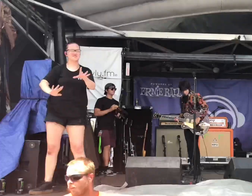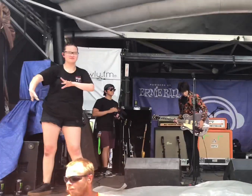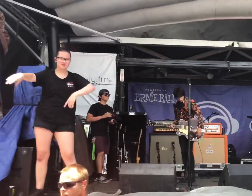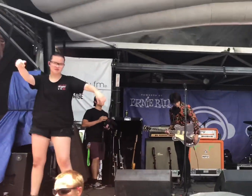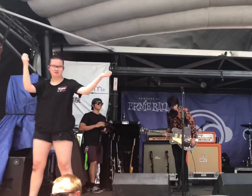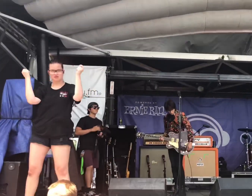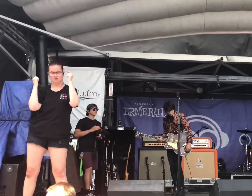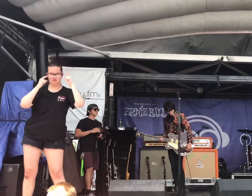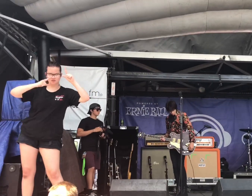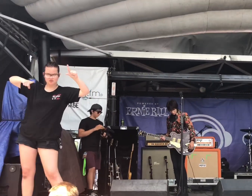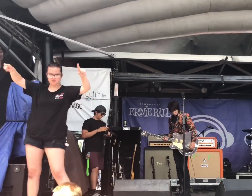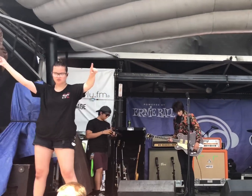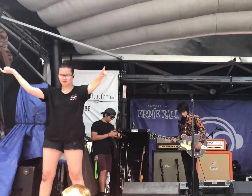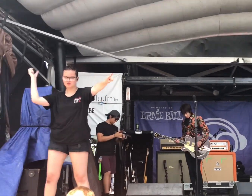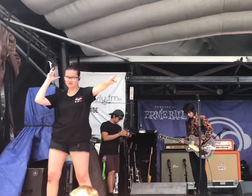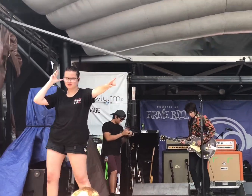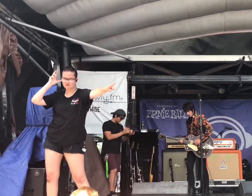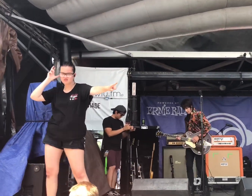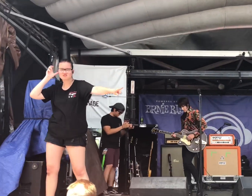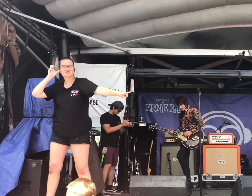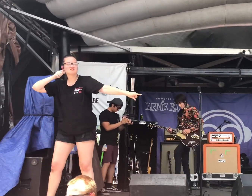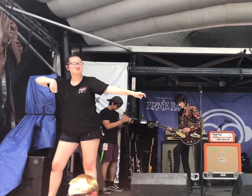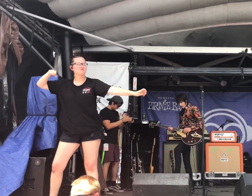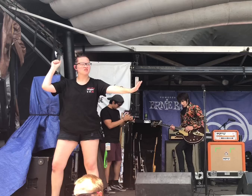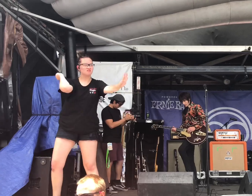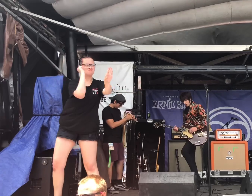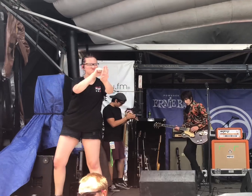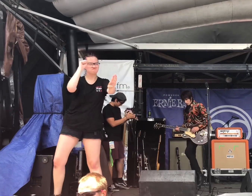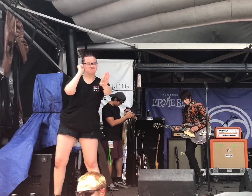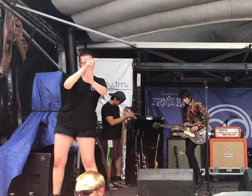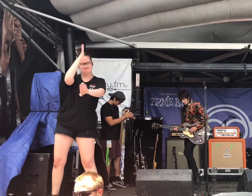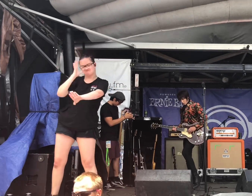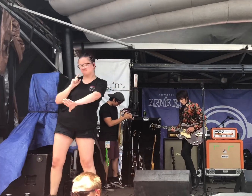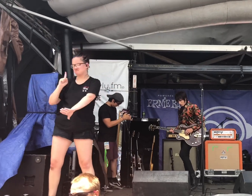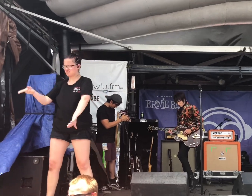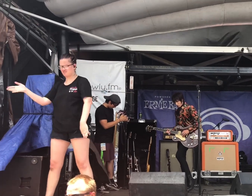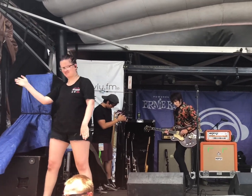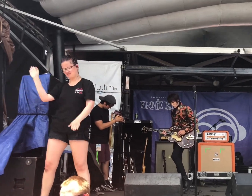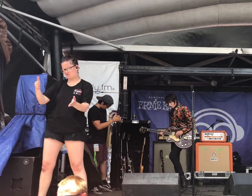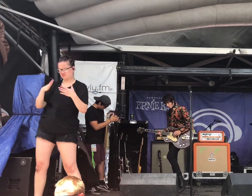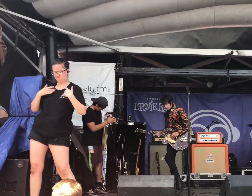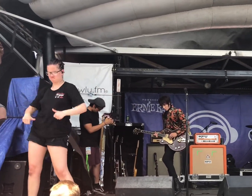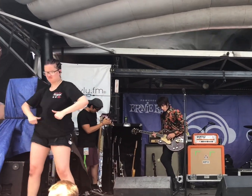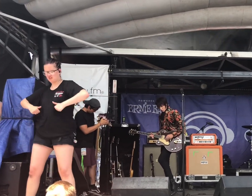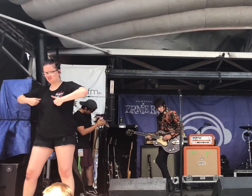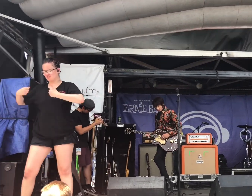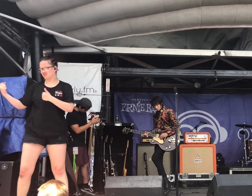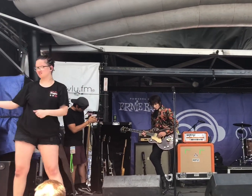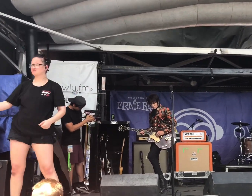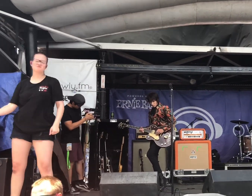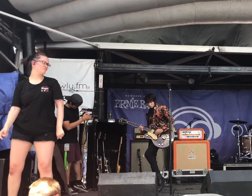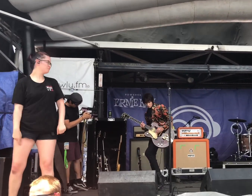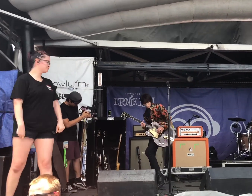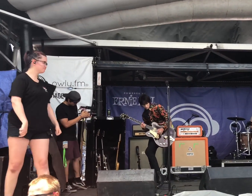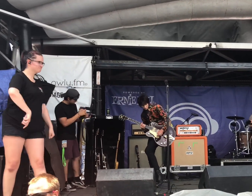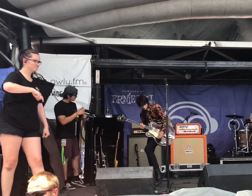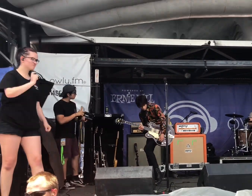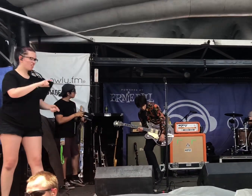I woke up to the sound Of a man who's always been But never been around and he told me